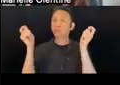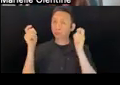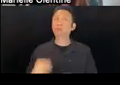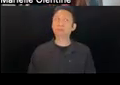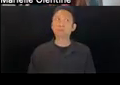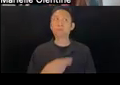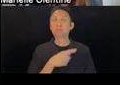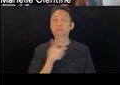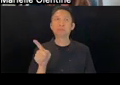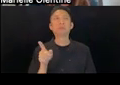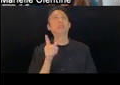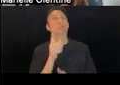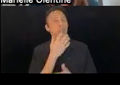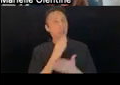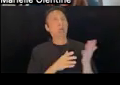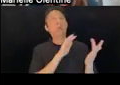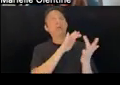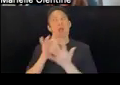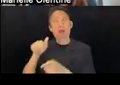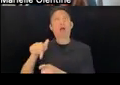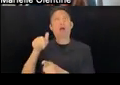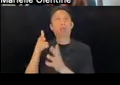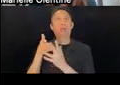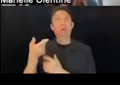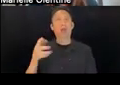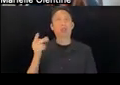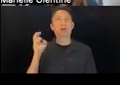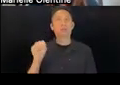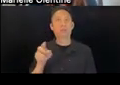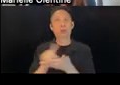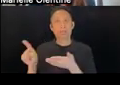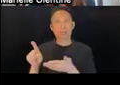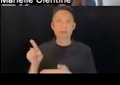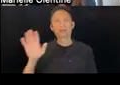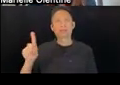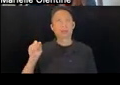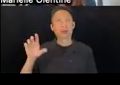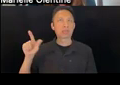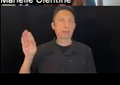one thing isn't suitable for one festival, it might